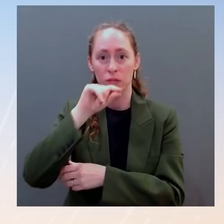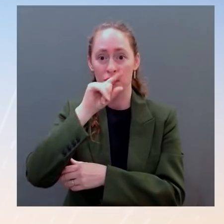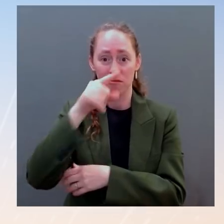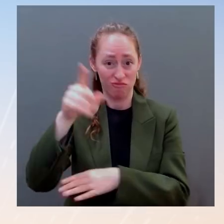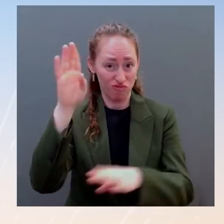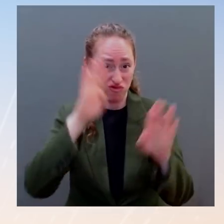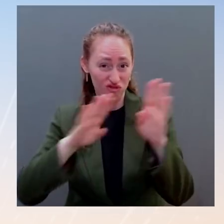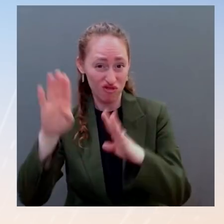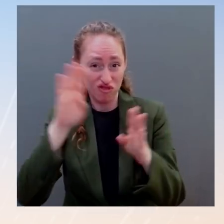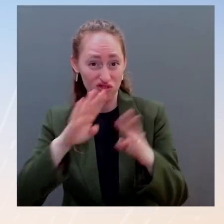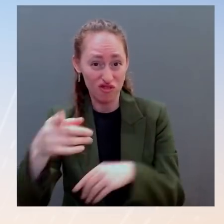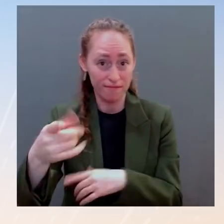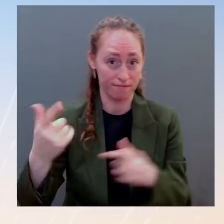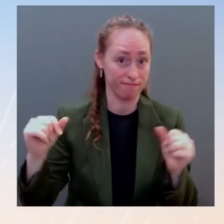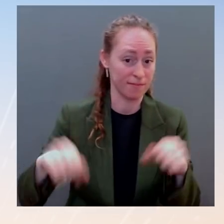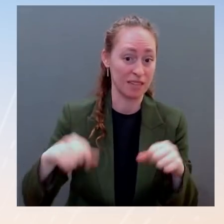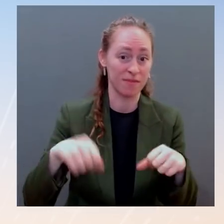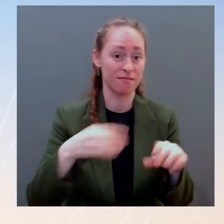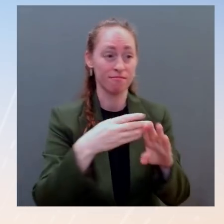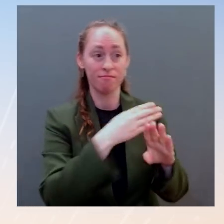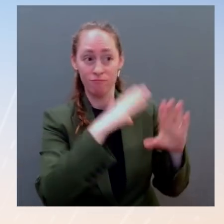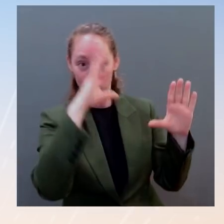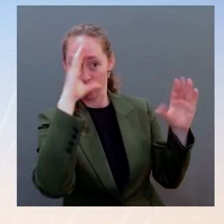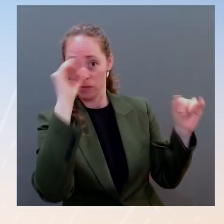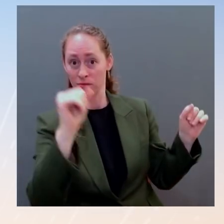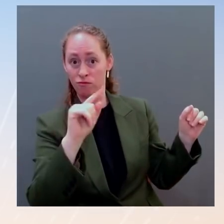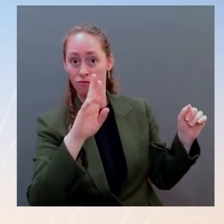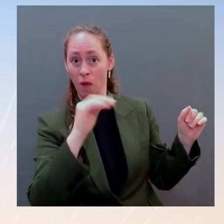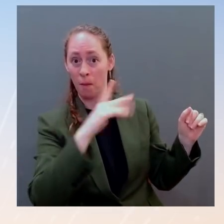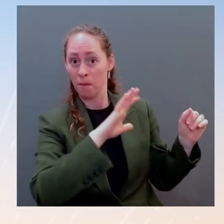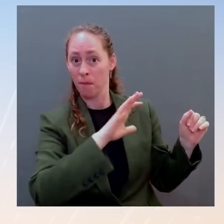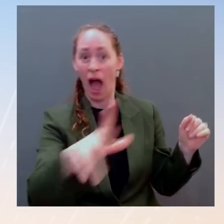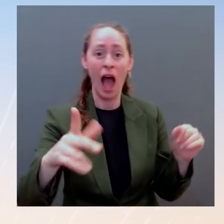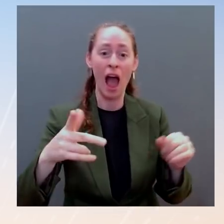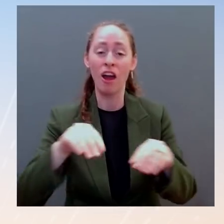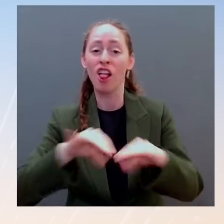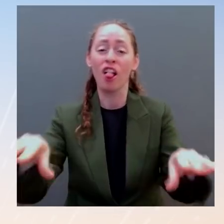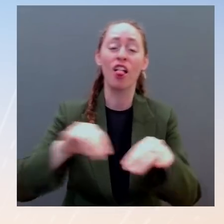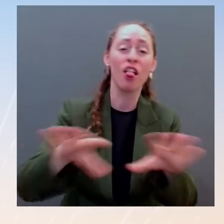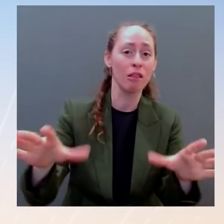on a specific transaction. What I can tell you as a general matter: No matter who owns or runs